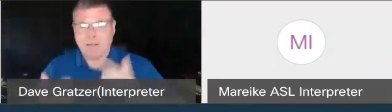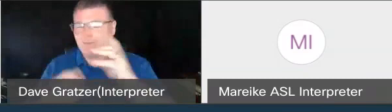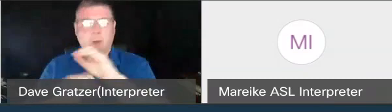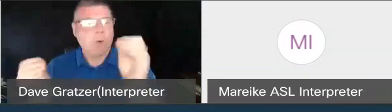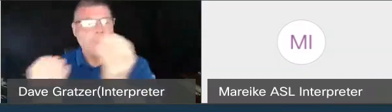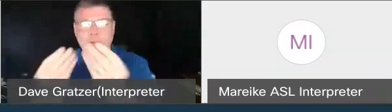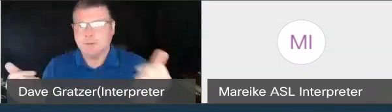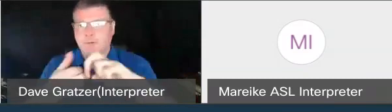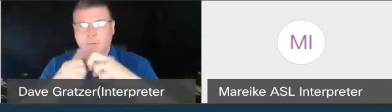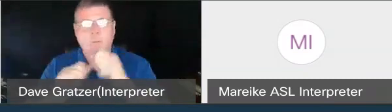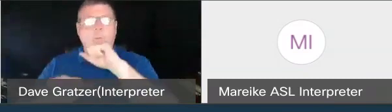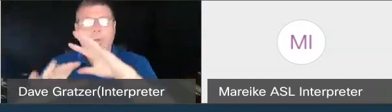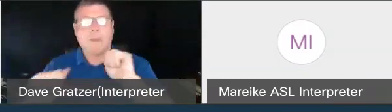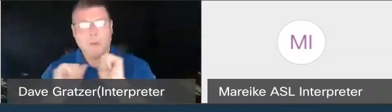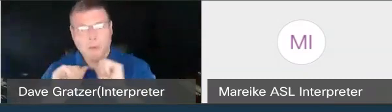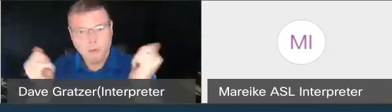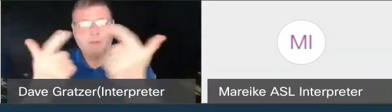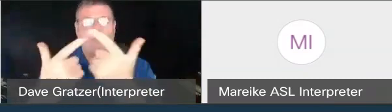without everybody being engaged in the solution.